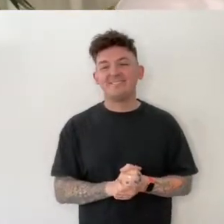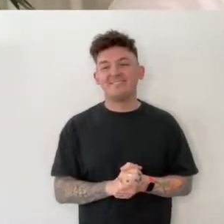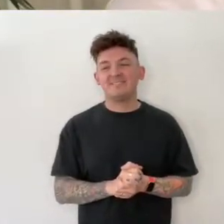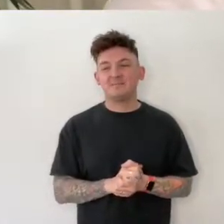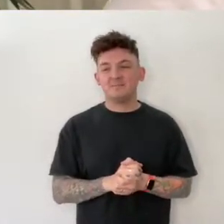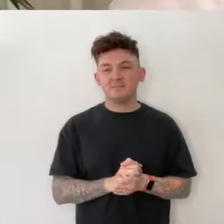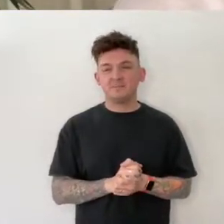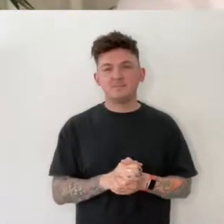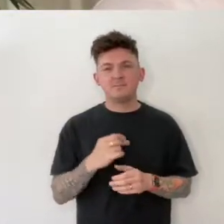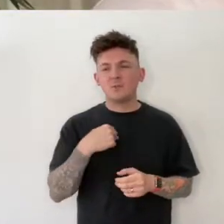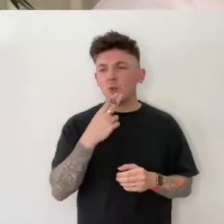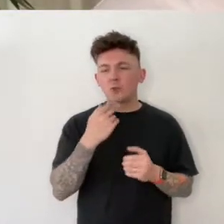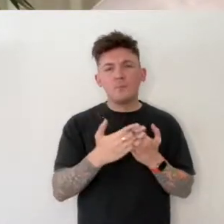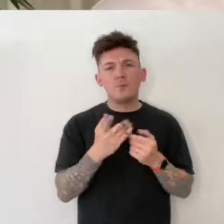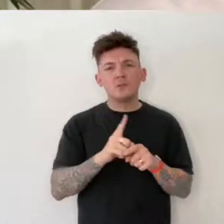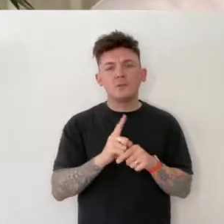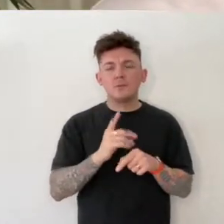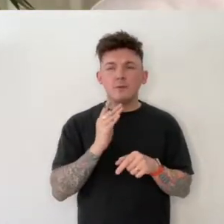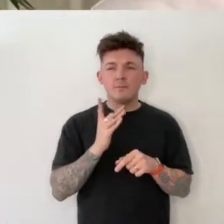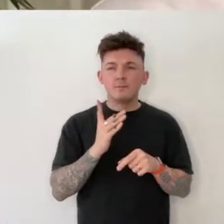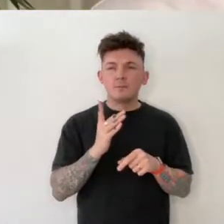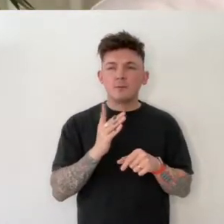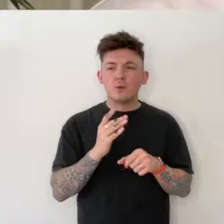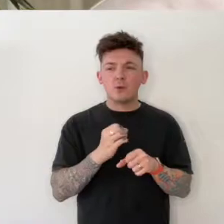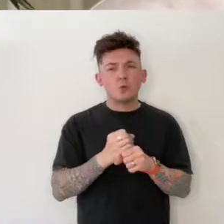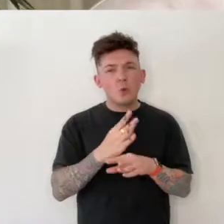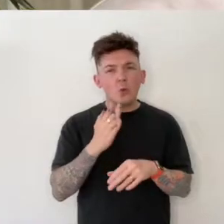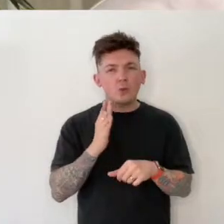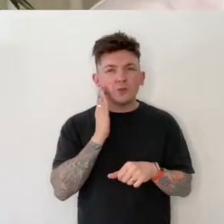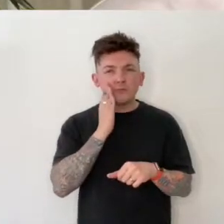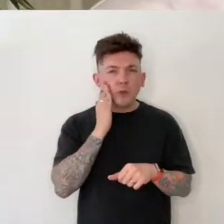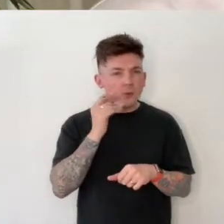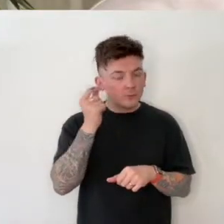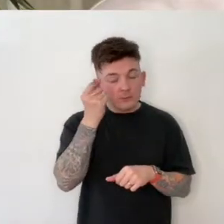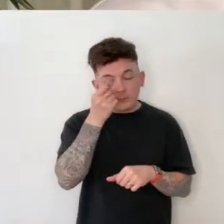of a coppery one a little bit more sort of just round towards the corner of the eye and